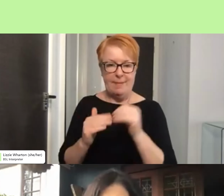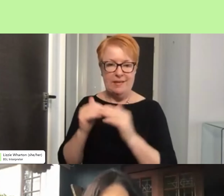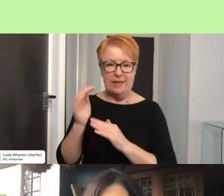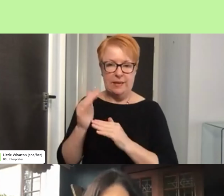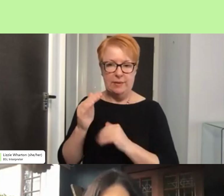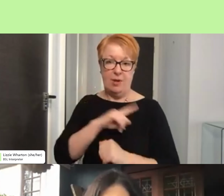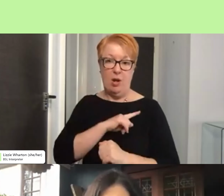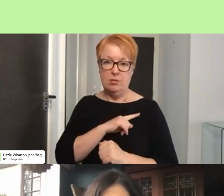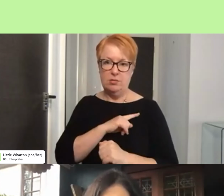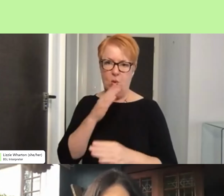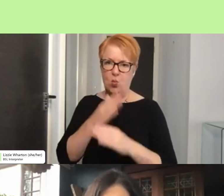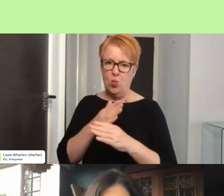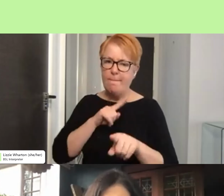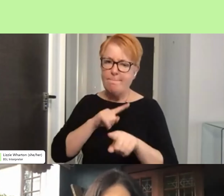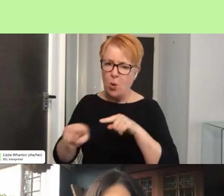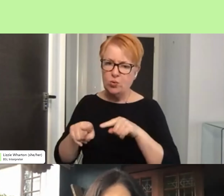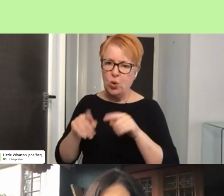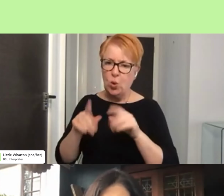But sometimes with a building.